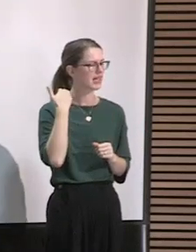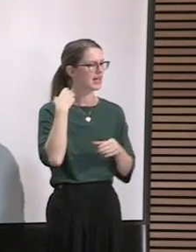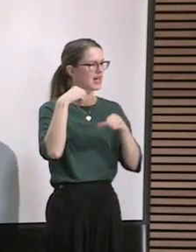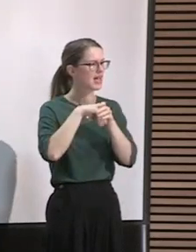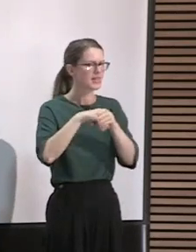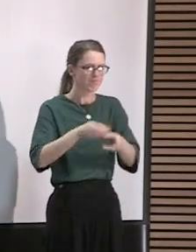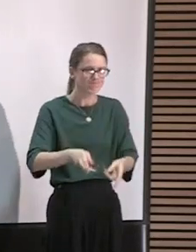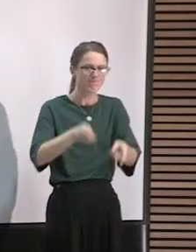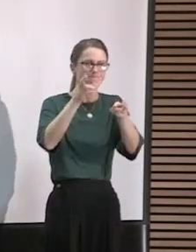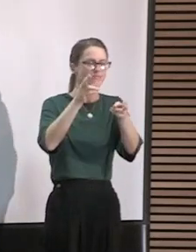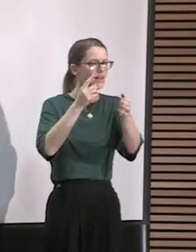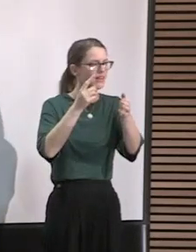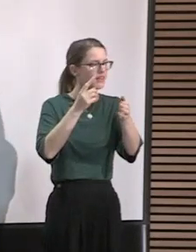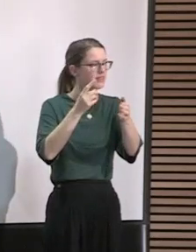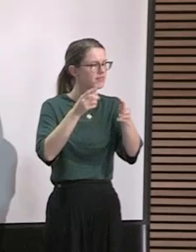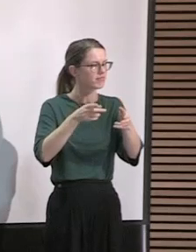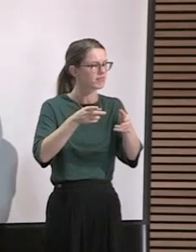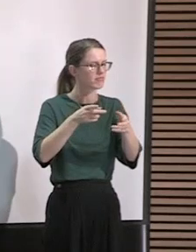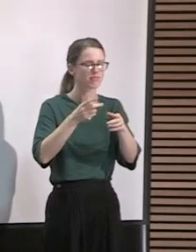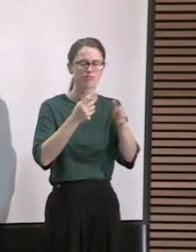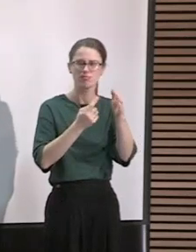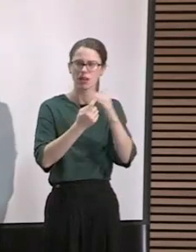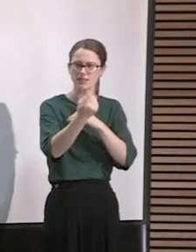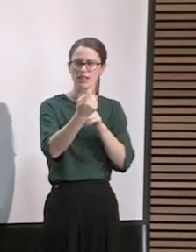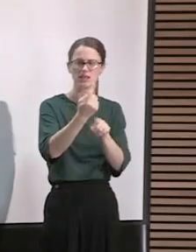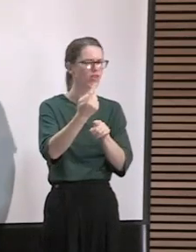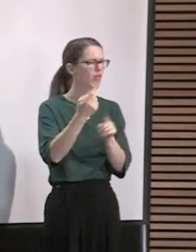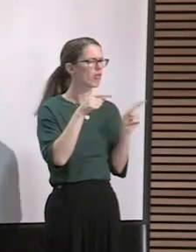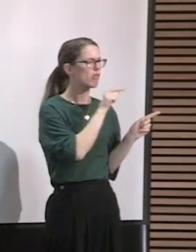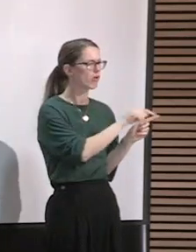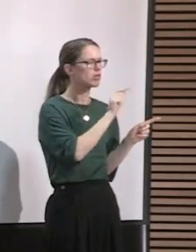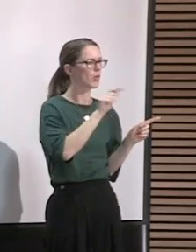there any others? Yes, the